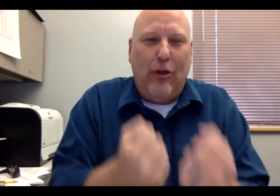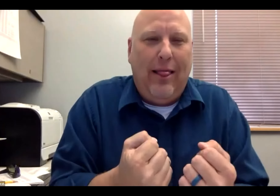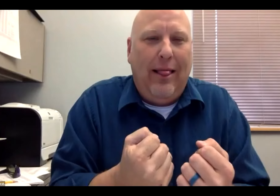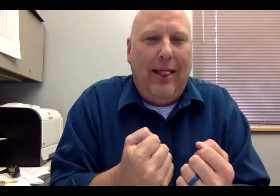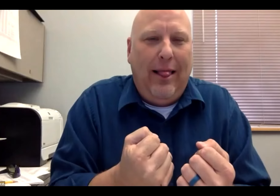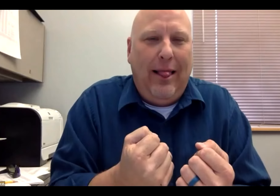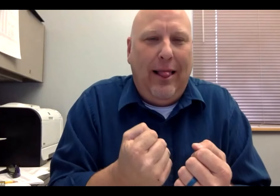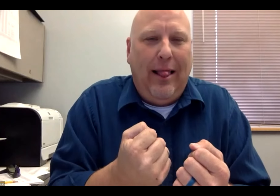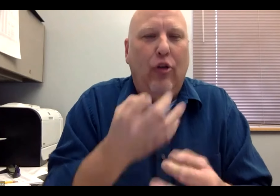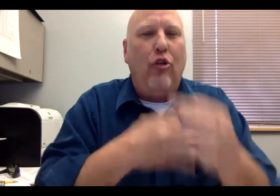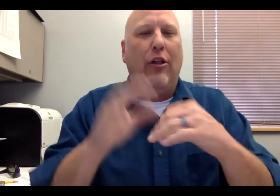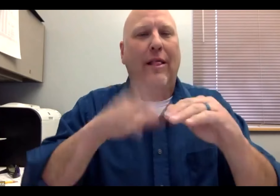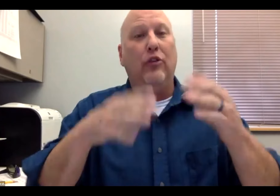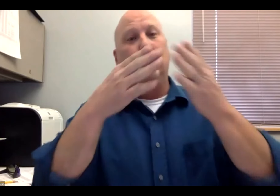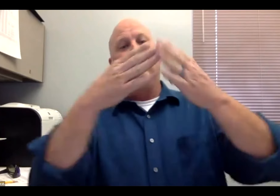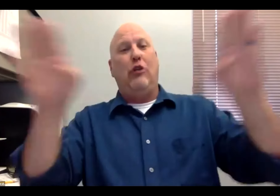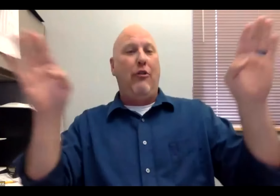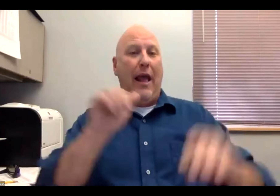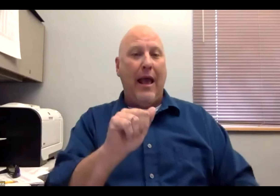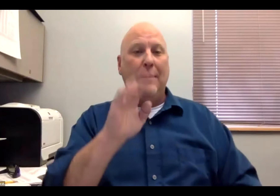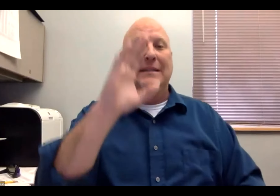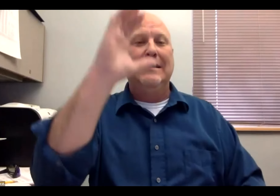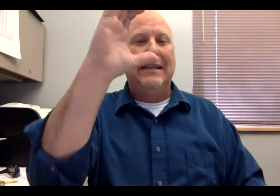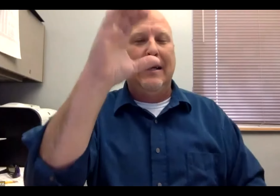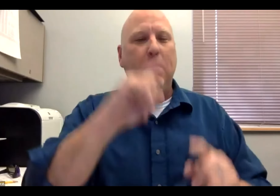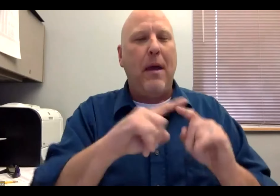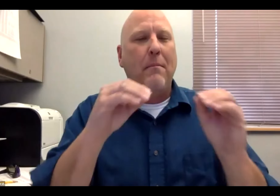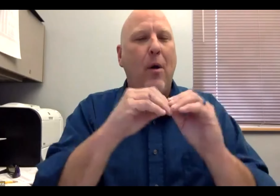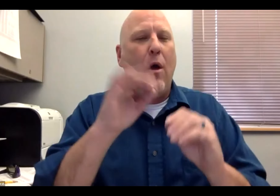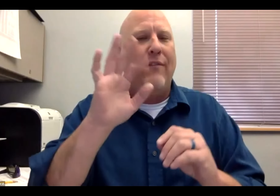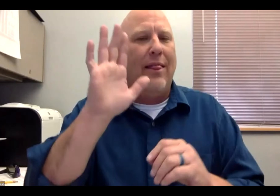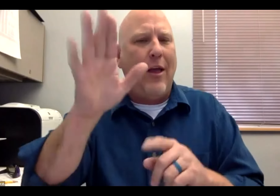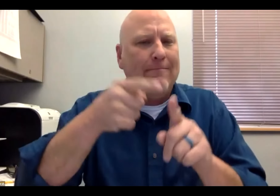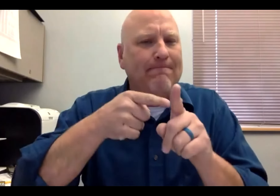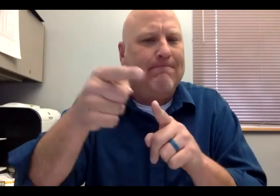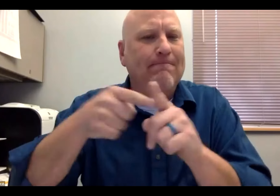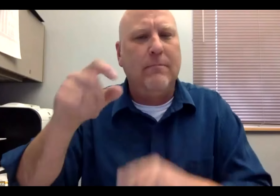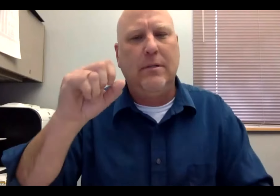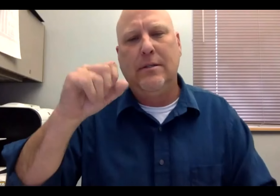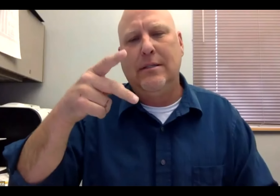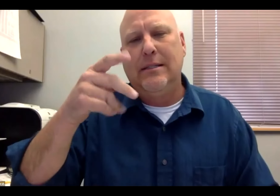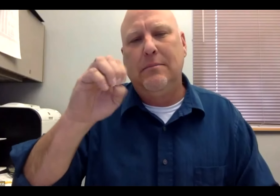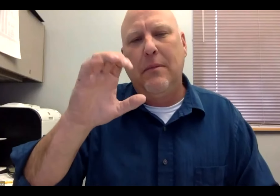it's fascinating idea, how to identify people's strength rather than just putting them in